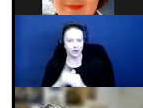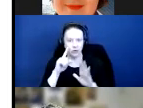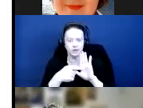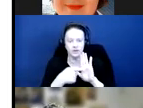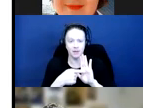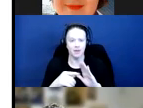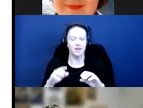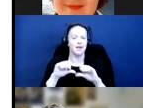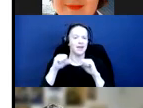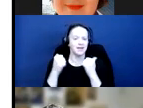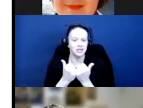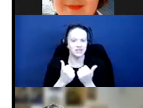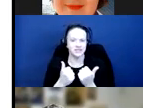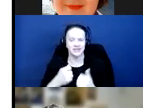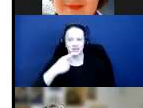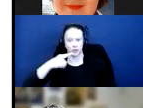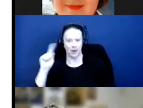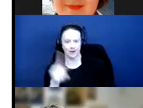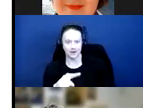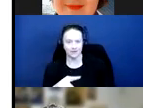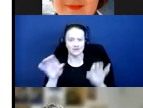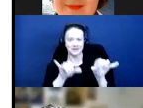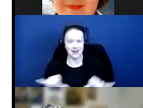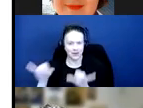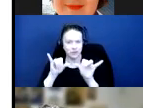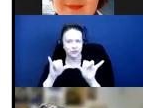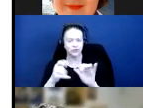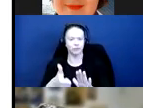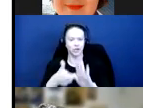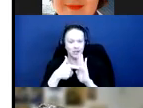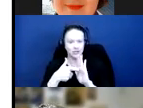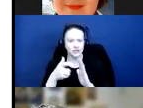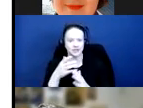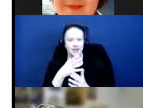They tell an agency how to implement or interpret the law